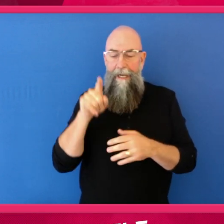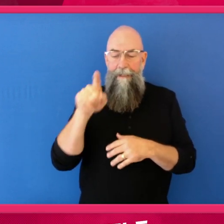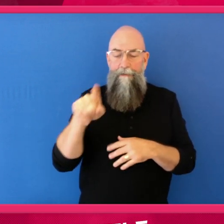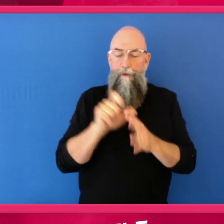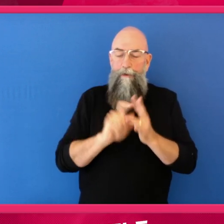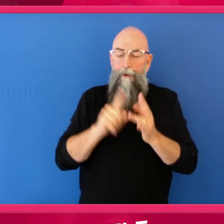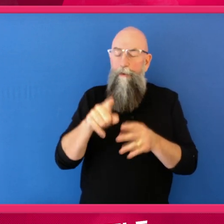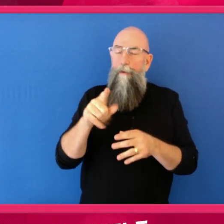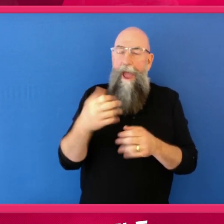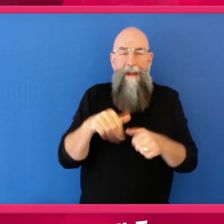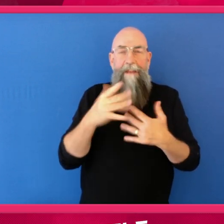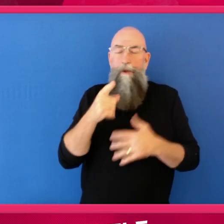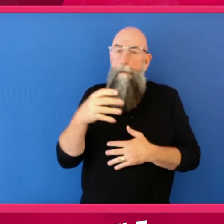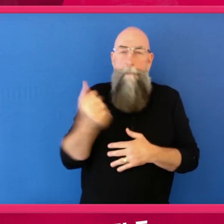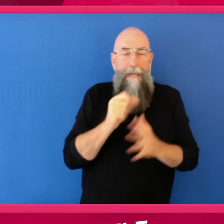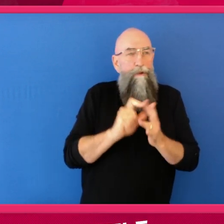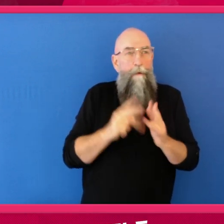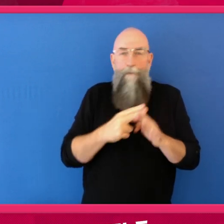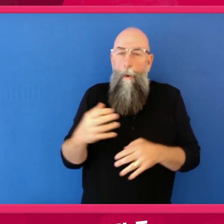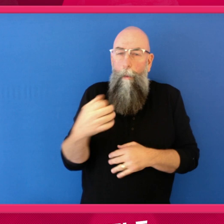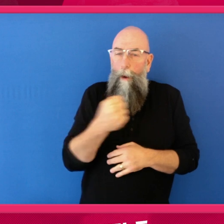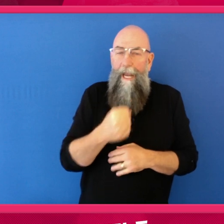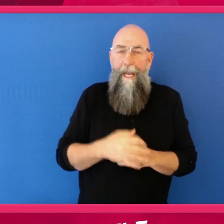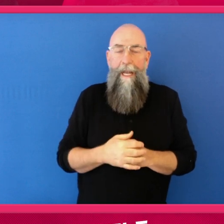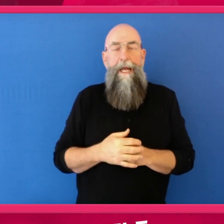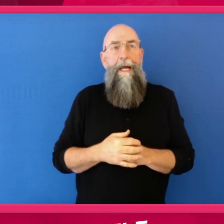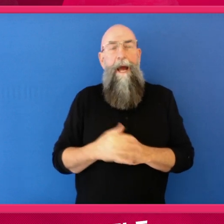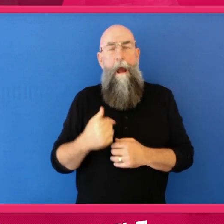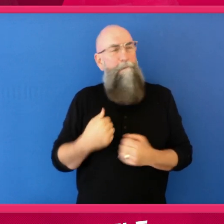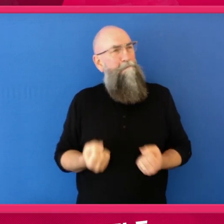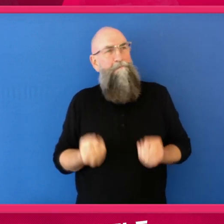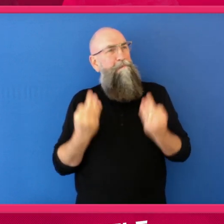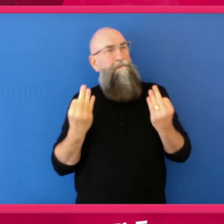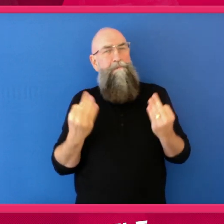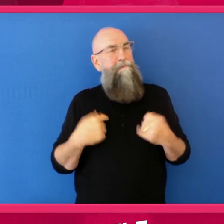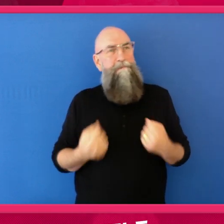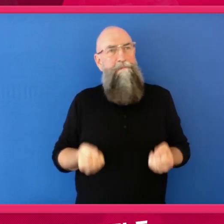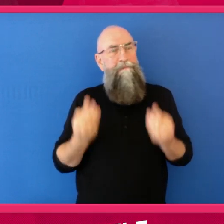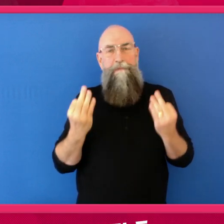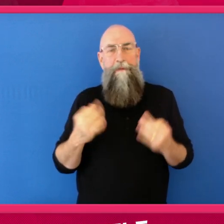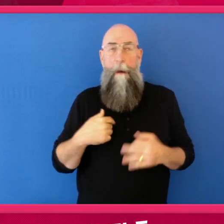and how crazy his routine is, and if something goes wrong, then he's then he's all over the